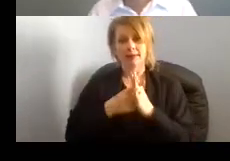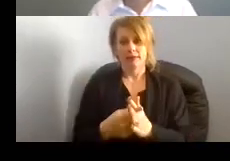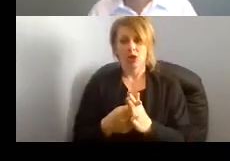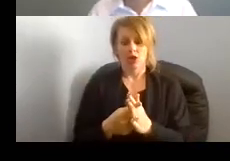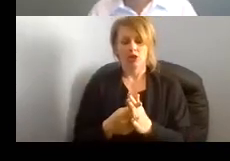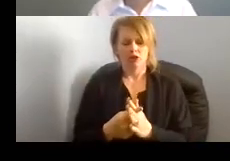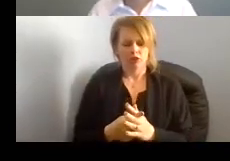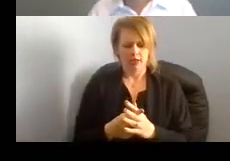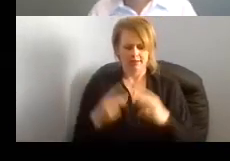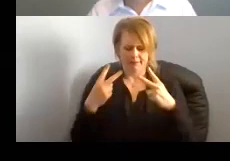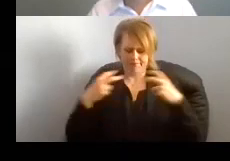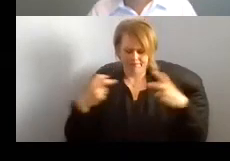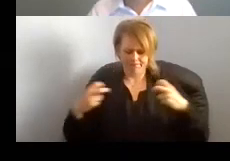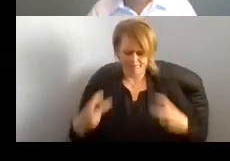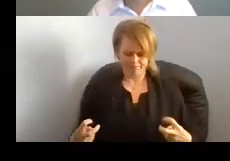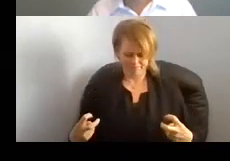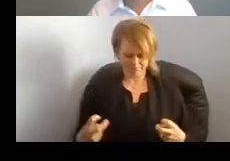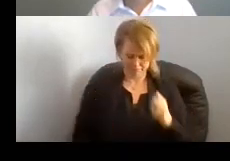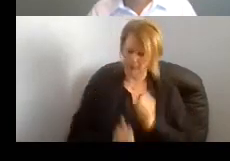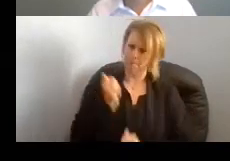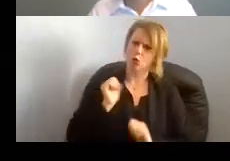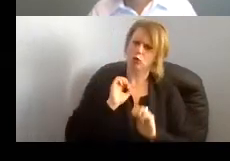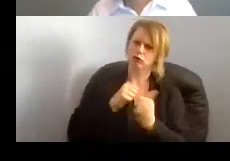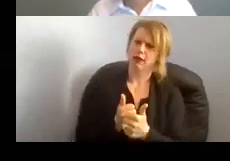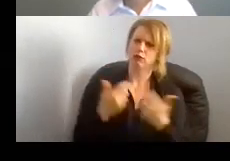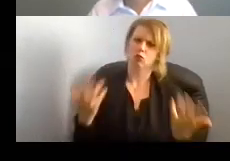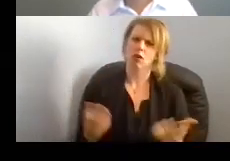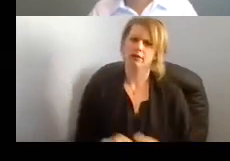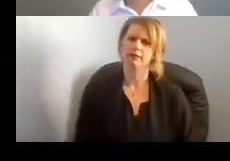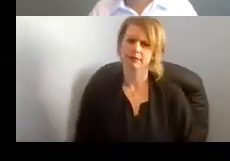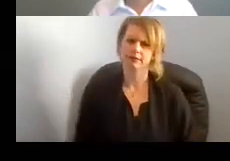yourself, what is most difficult for me, and what would be most helpful?